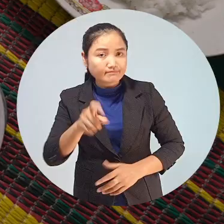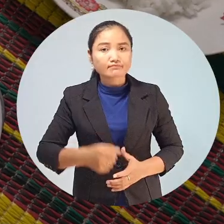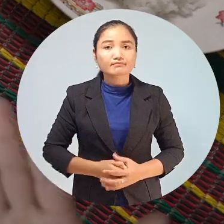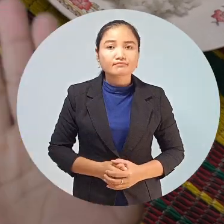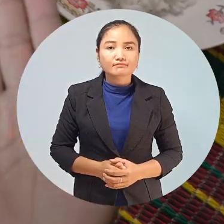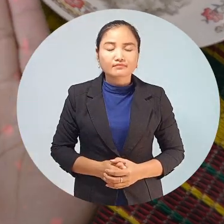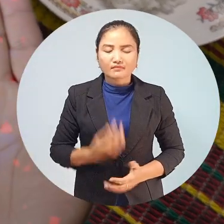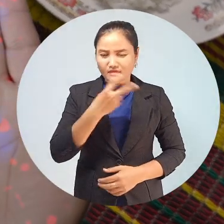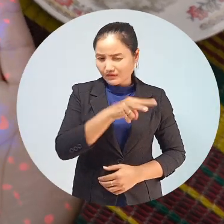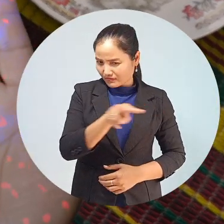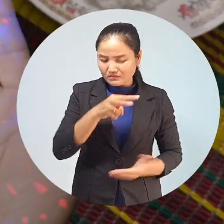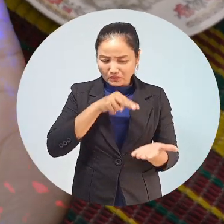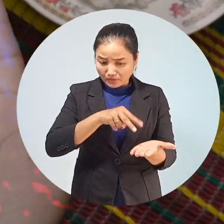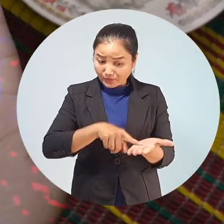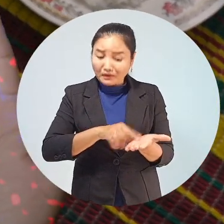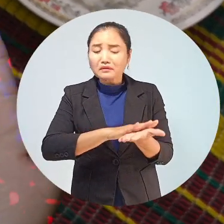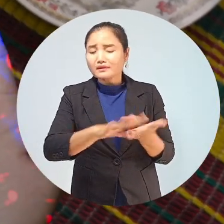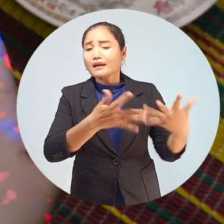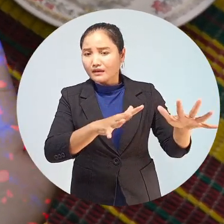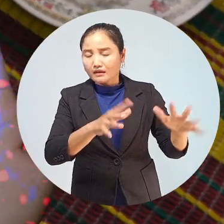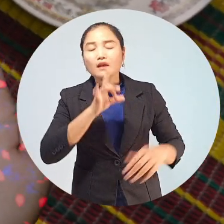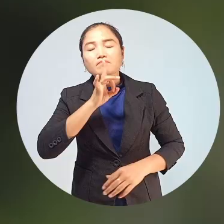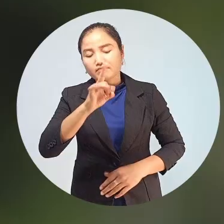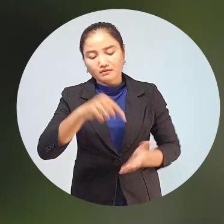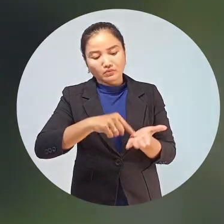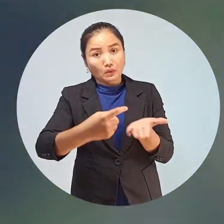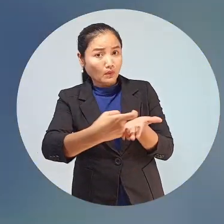Just because you can’t see germs, it doesn’t mean they aren’t there. If you don’t wash your hands with soap,